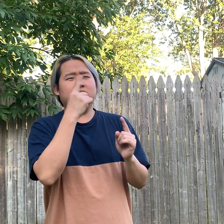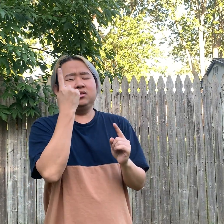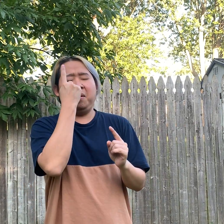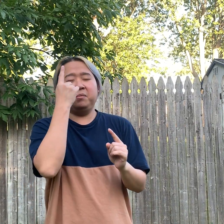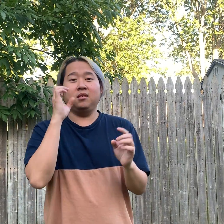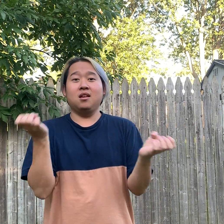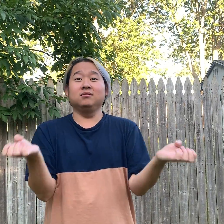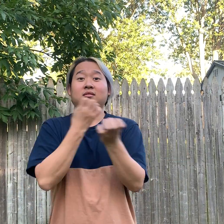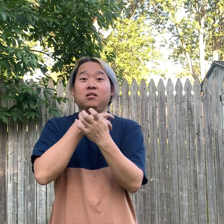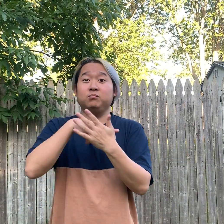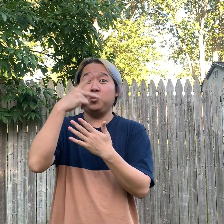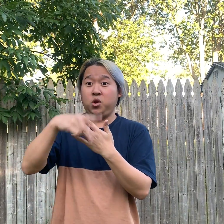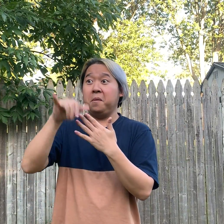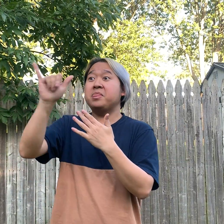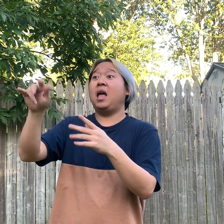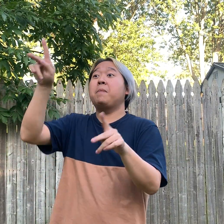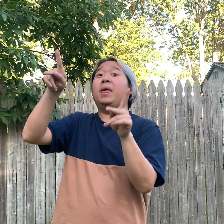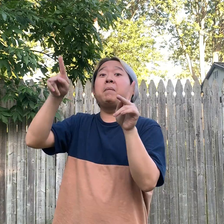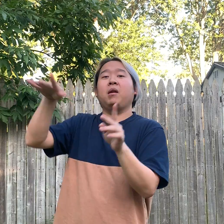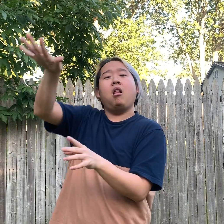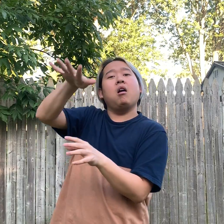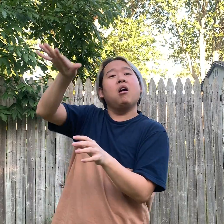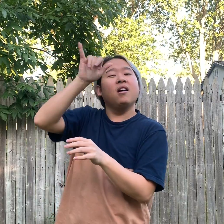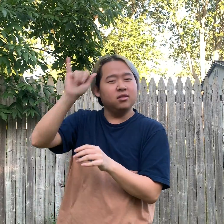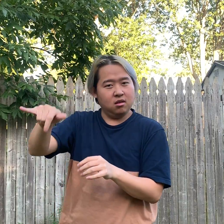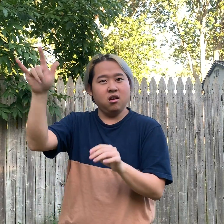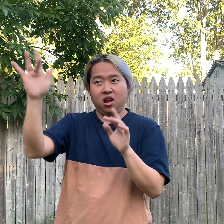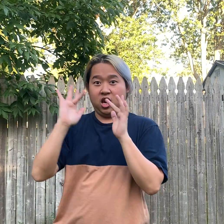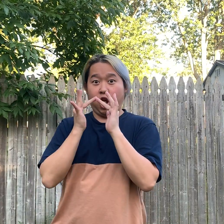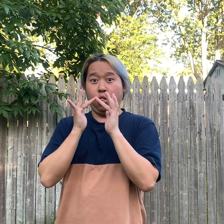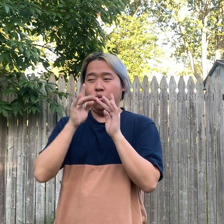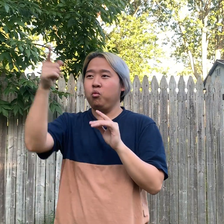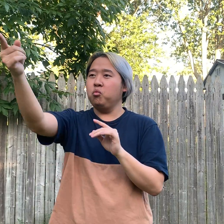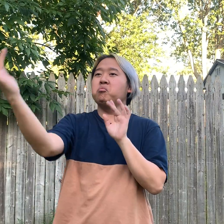by a person I'd met during the exchange program in high school.